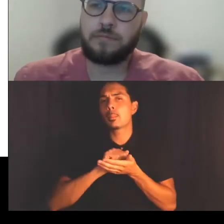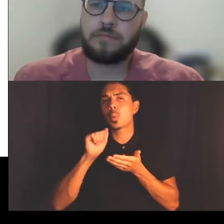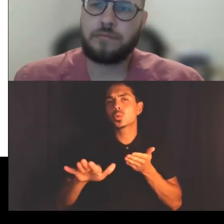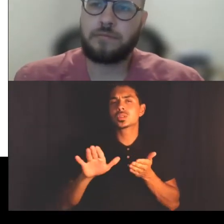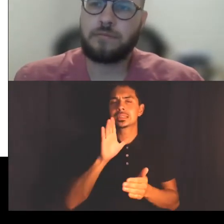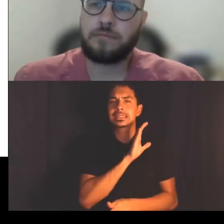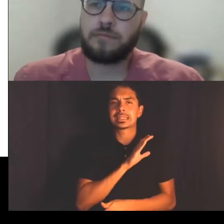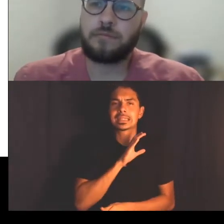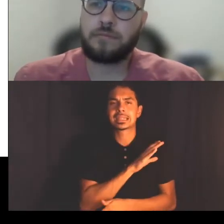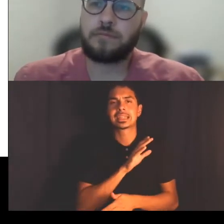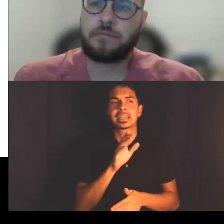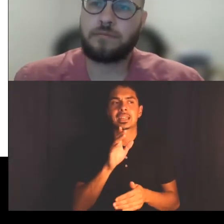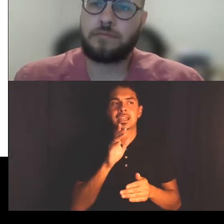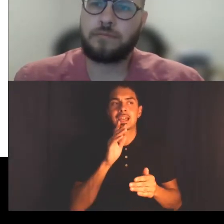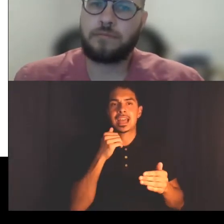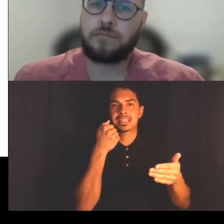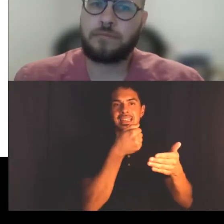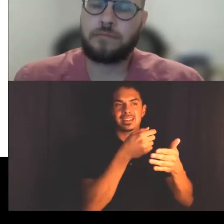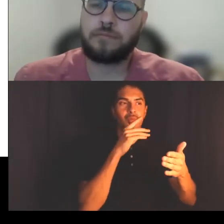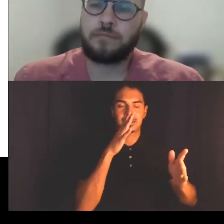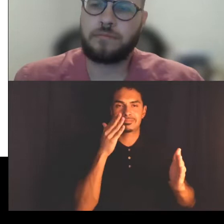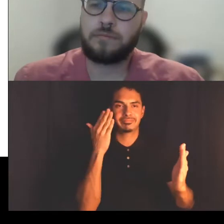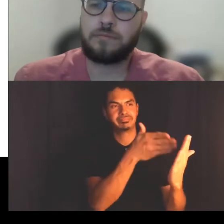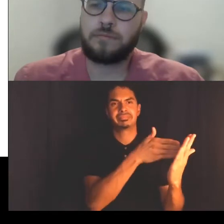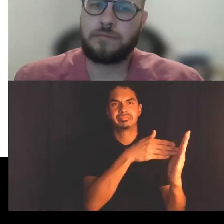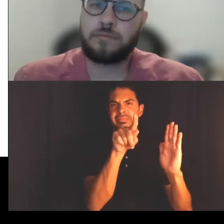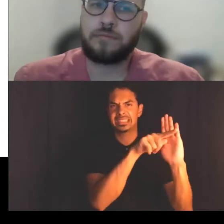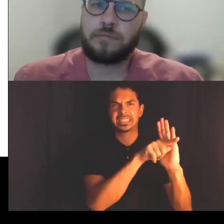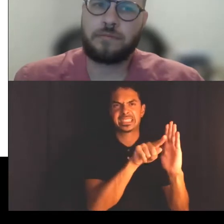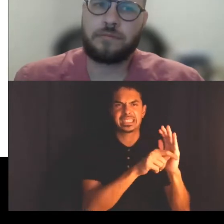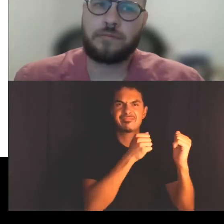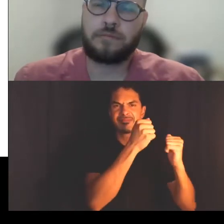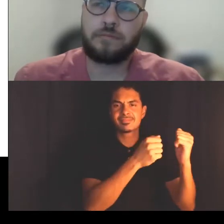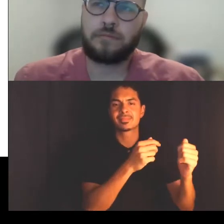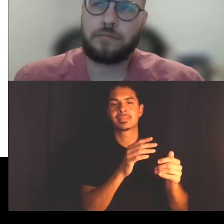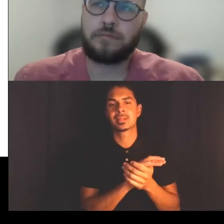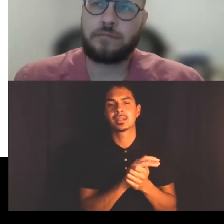were being attacked, it was like, bombs in the windows